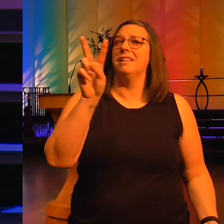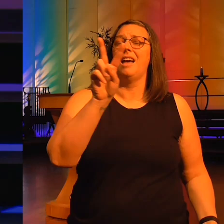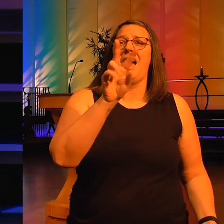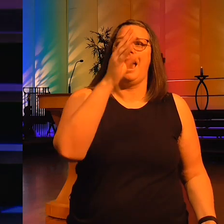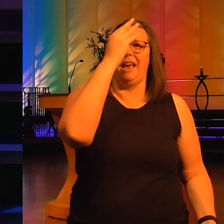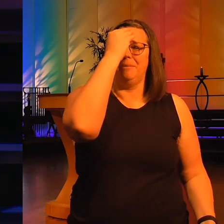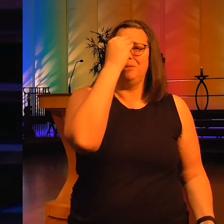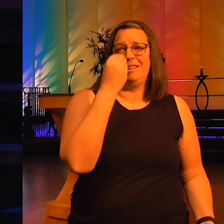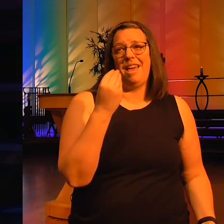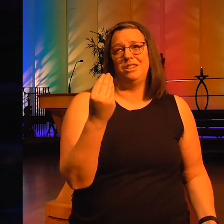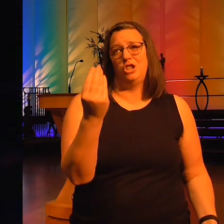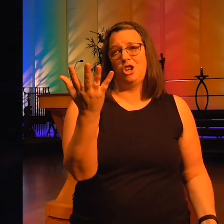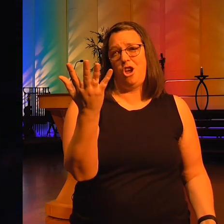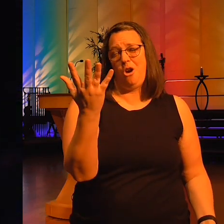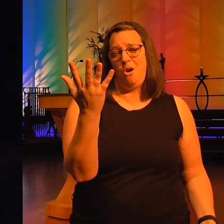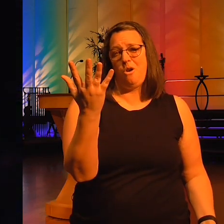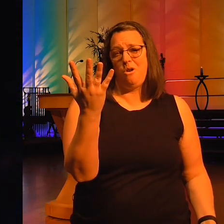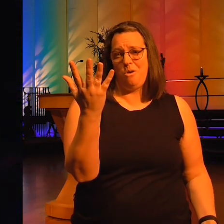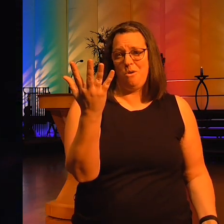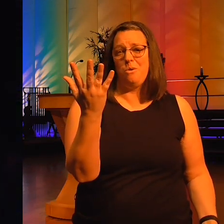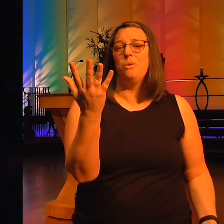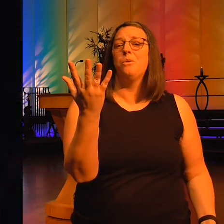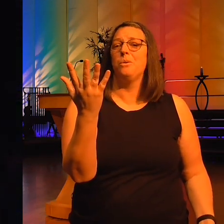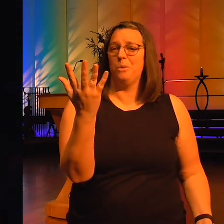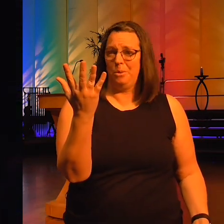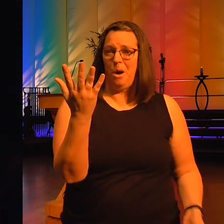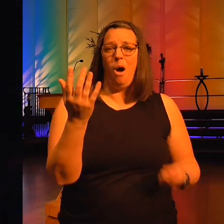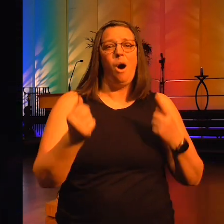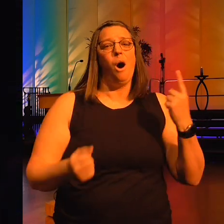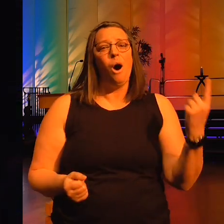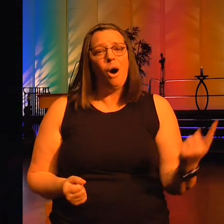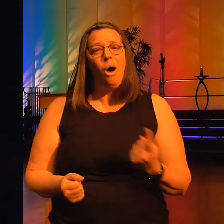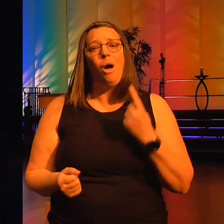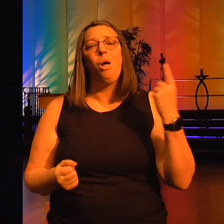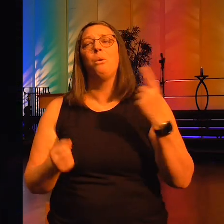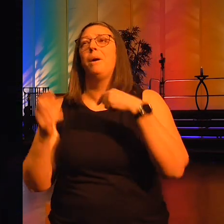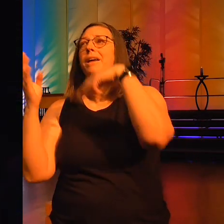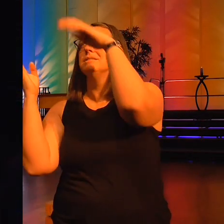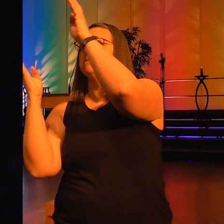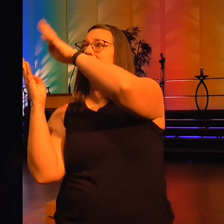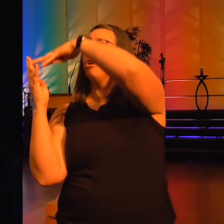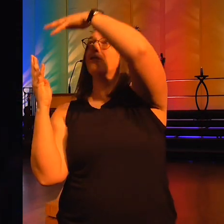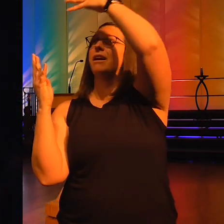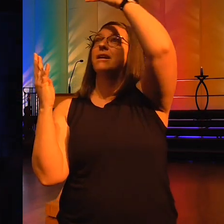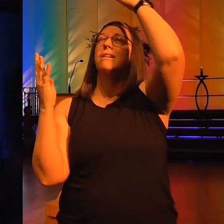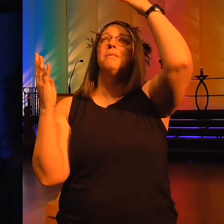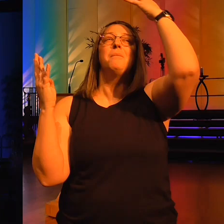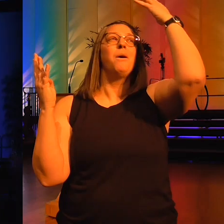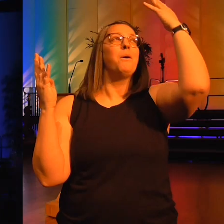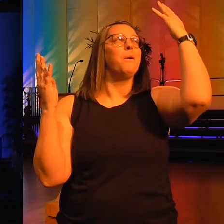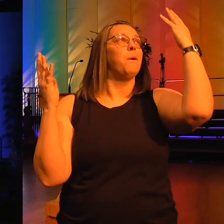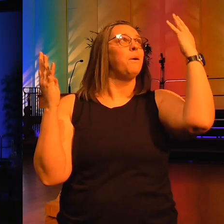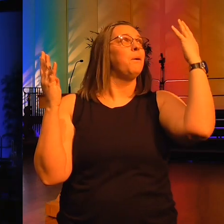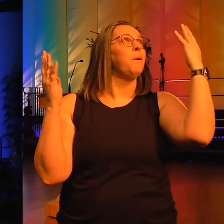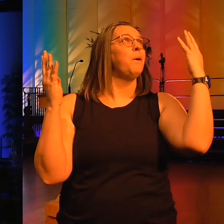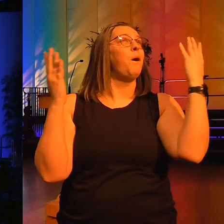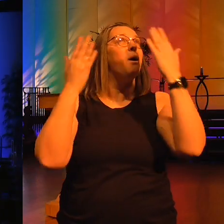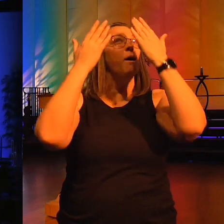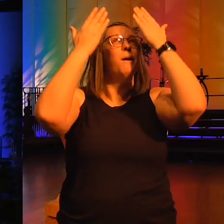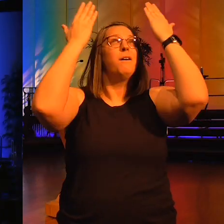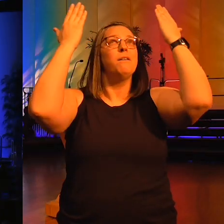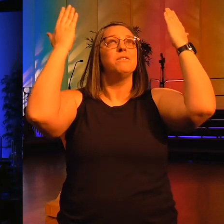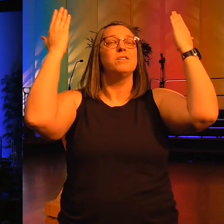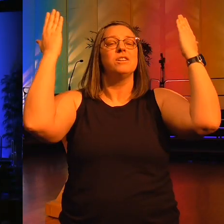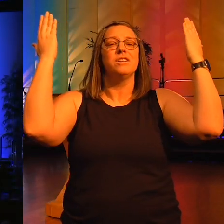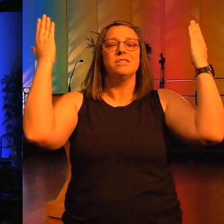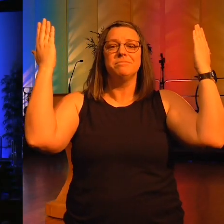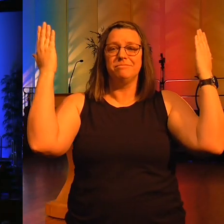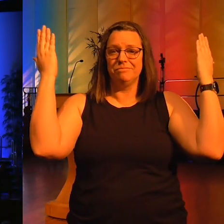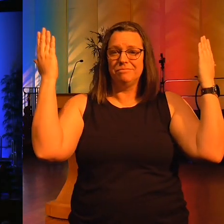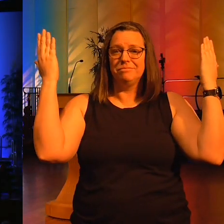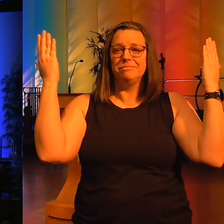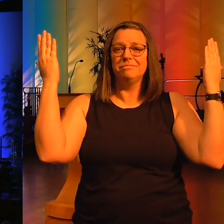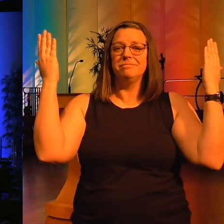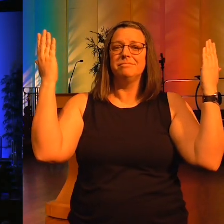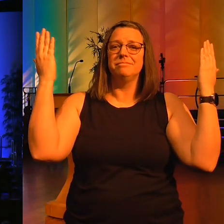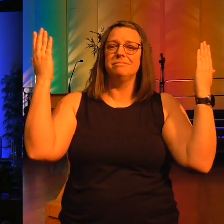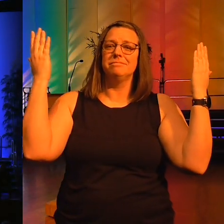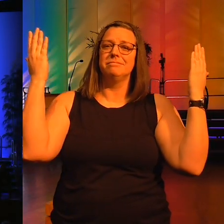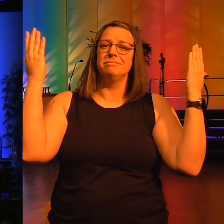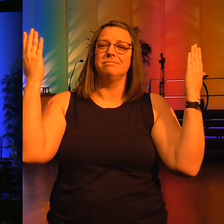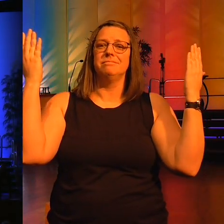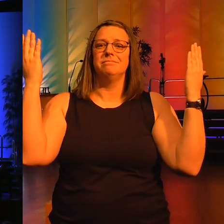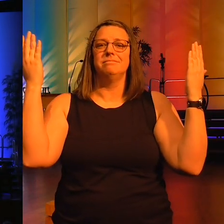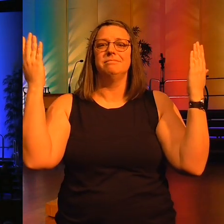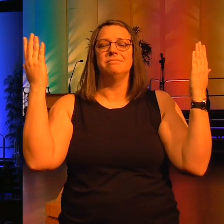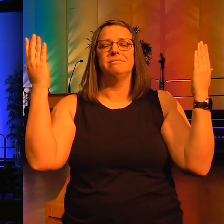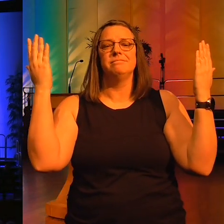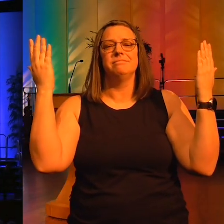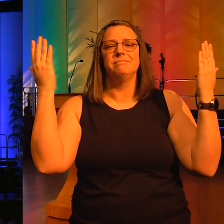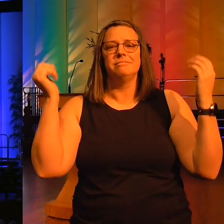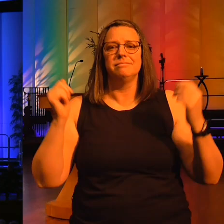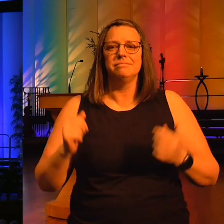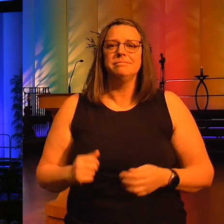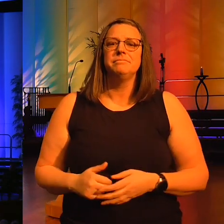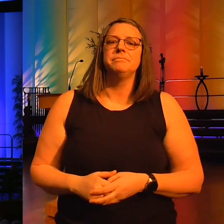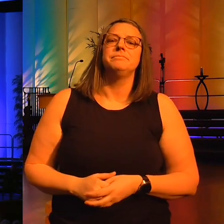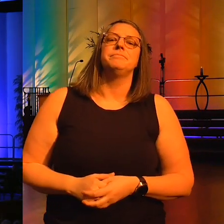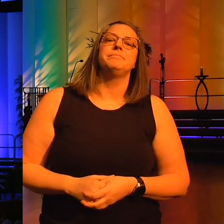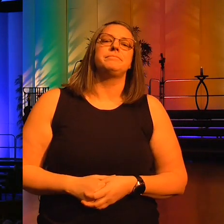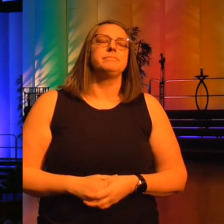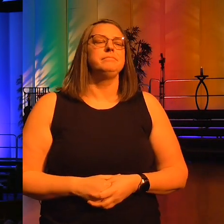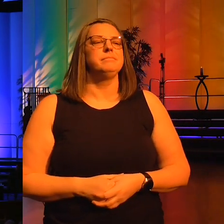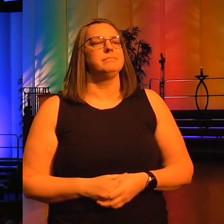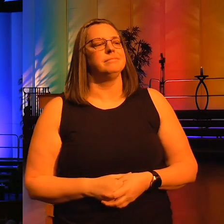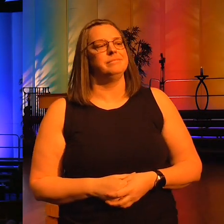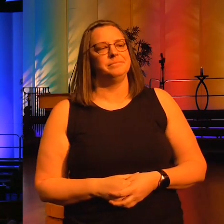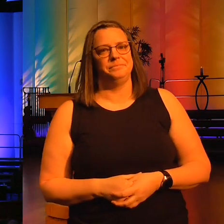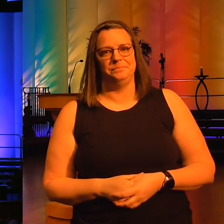to tell you that there's always been a rainbow hanging over your head yeah yeah